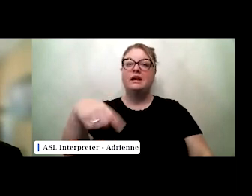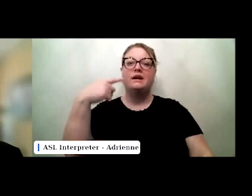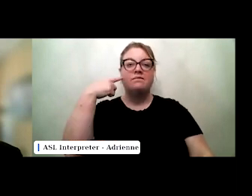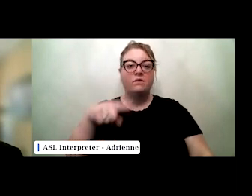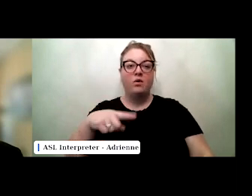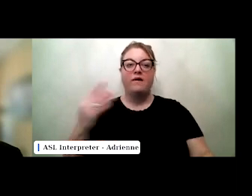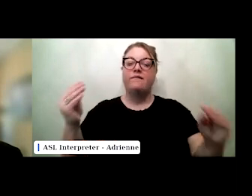Further investment.